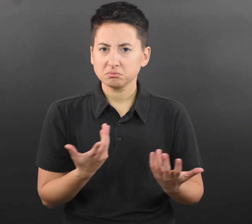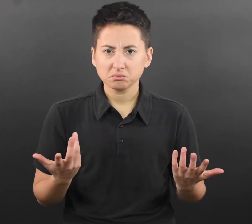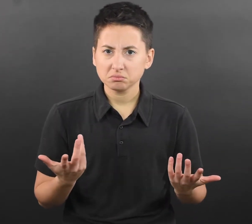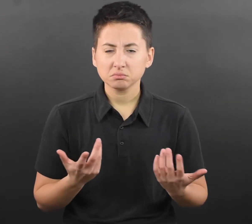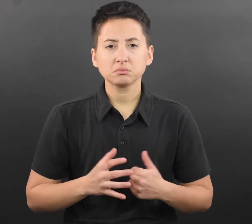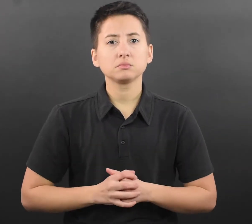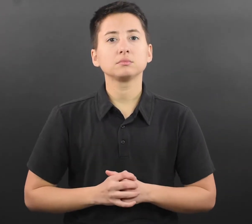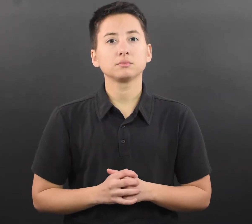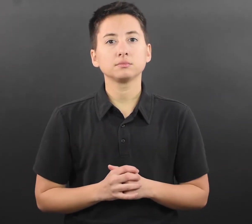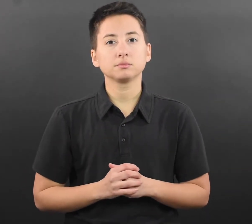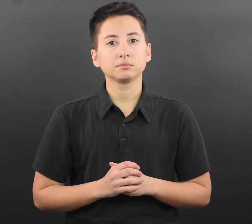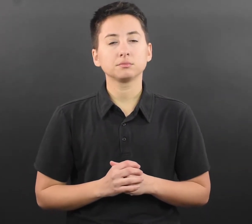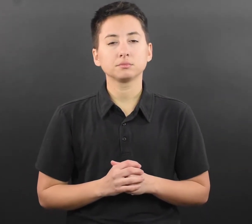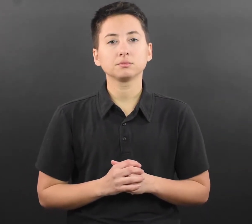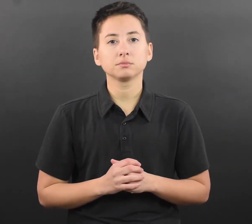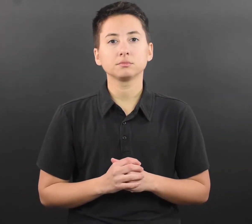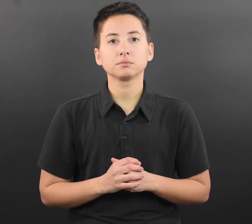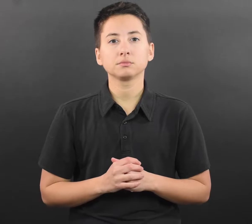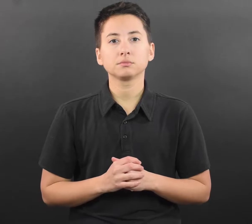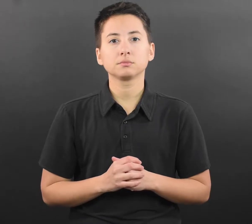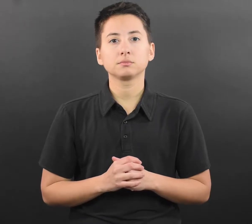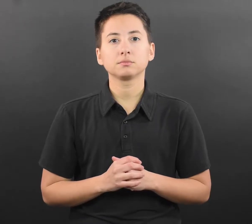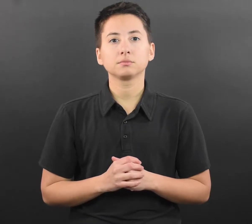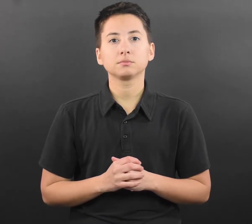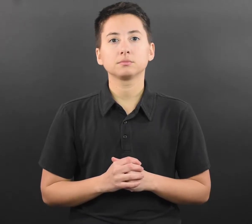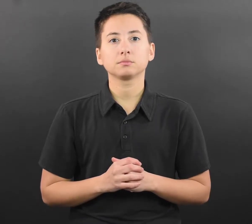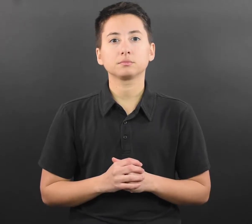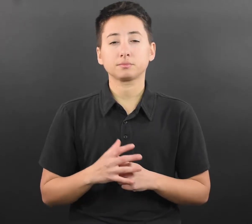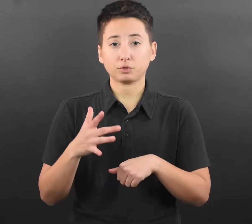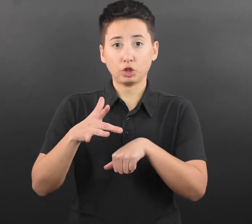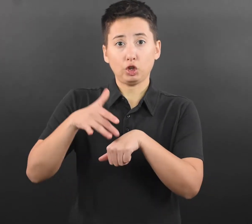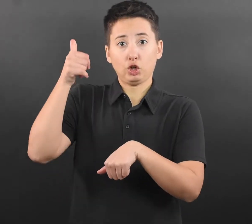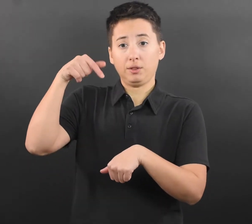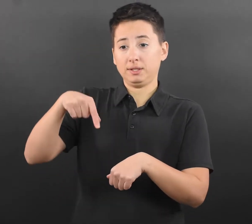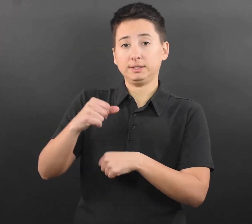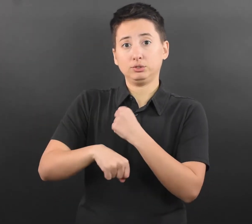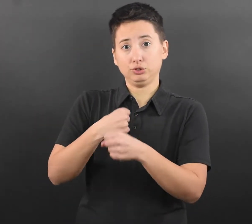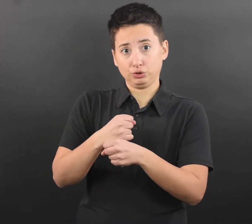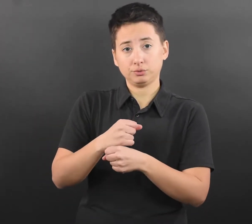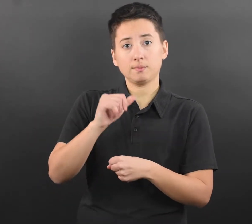Earlier this year the American Academy of Pediatrics issued a document titled